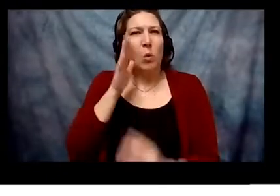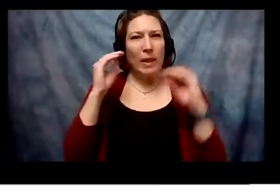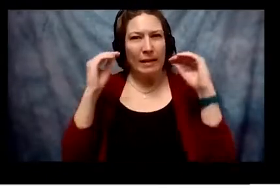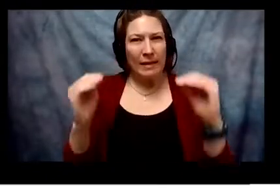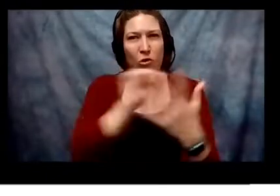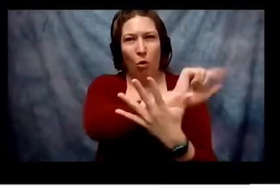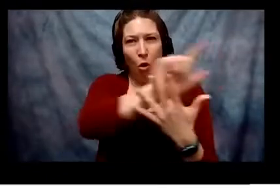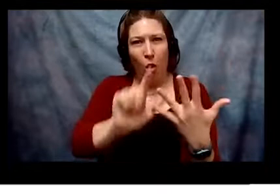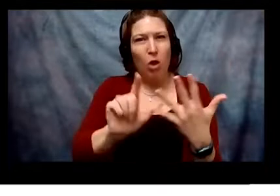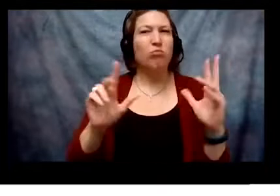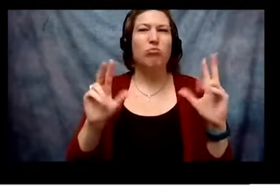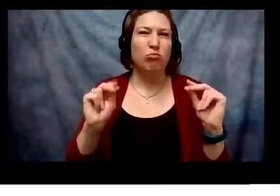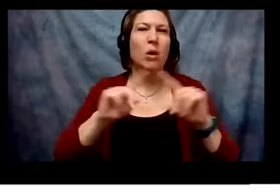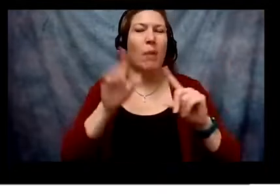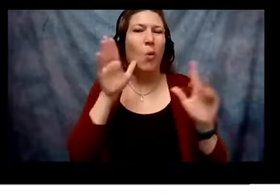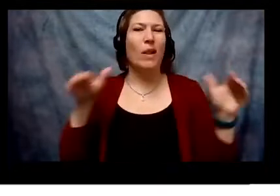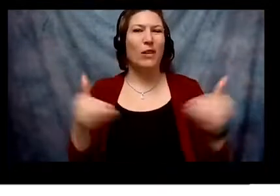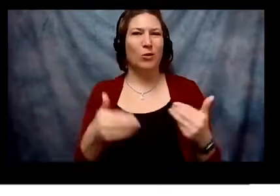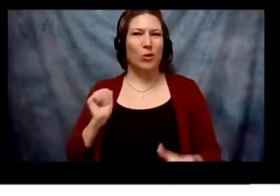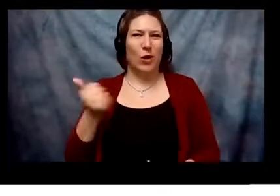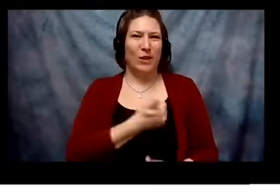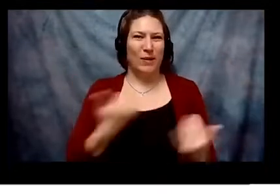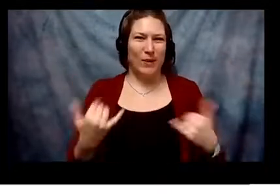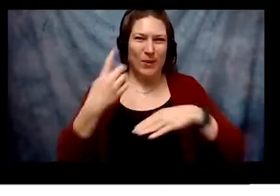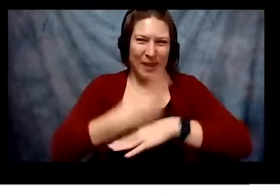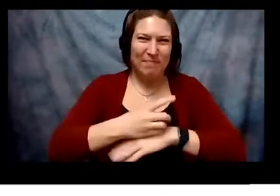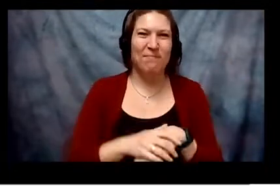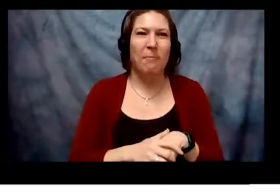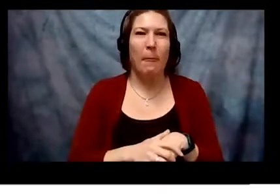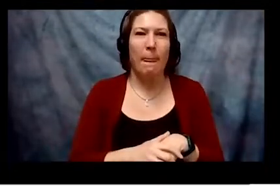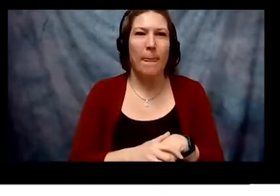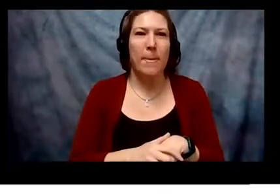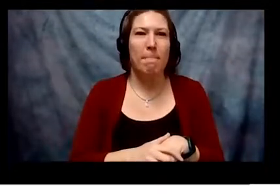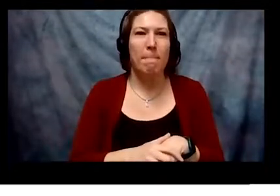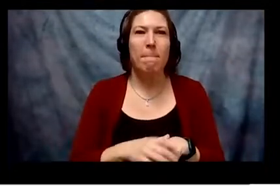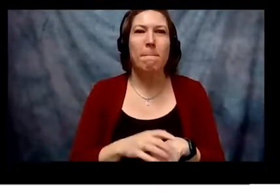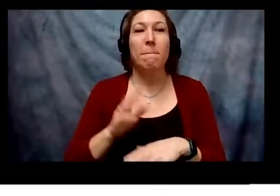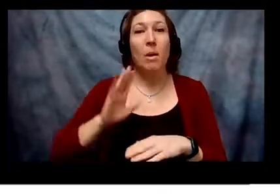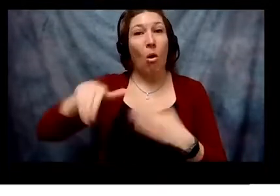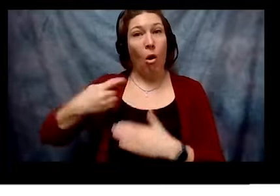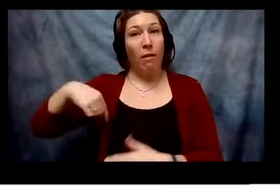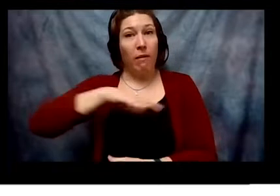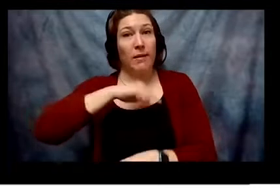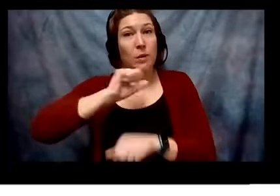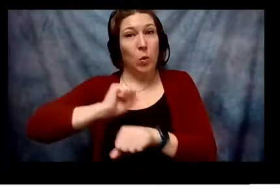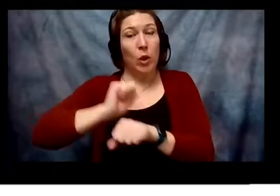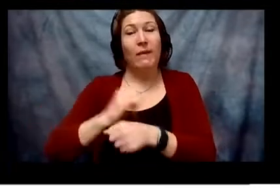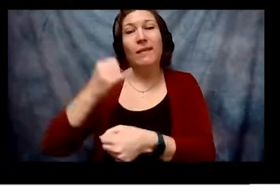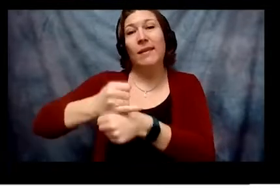introduce ourselves today. We all work at the Institute on Community Integration,